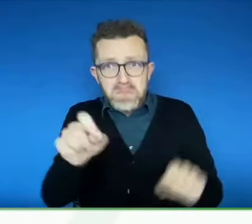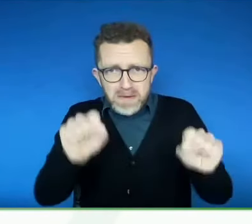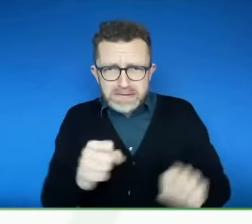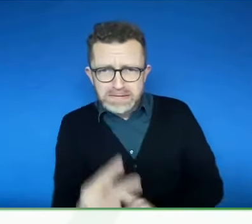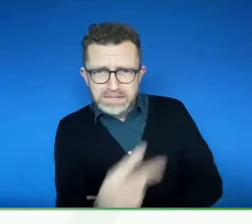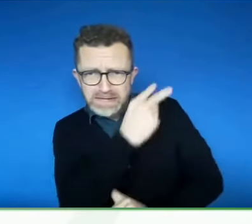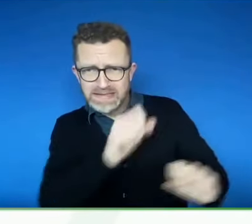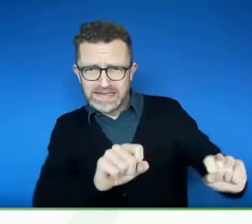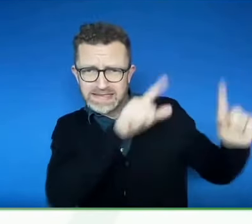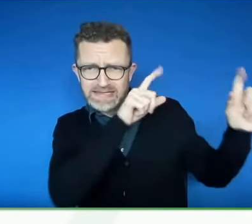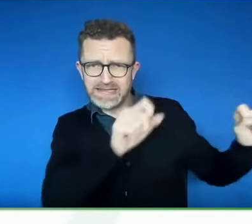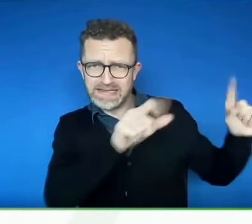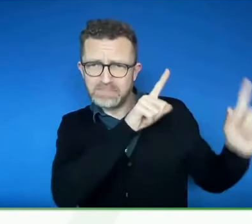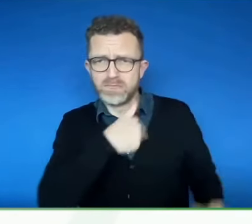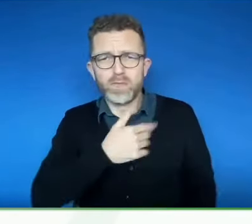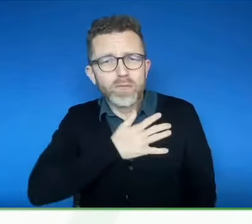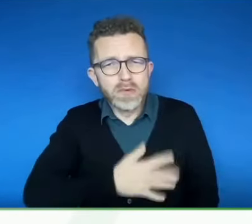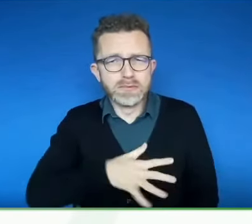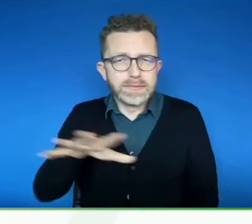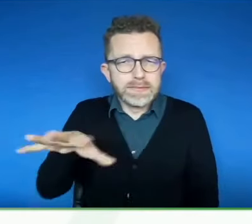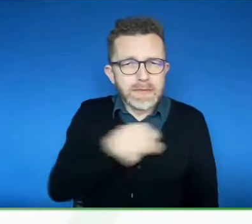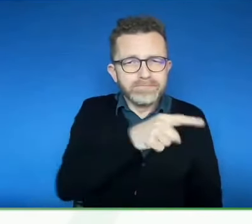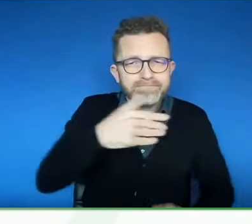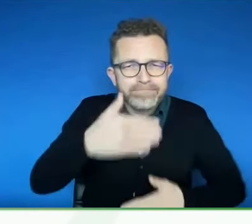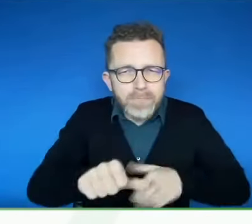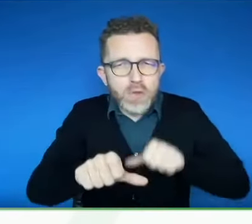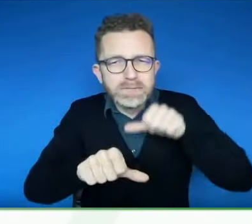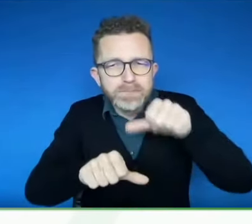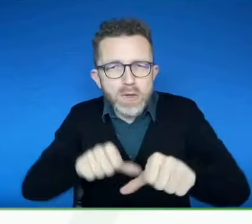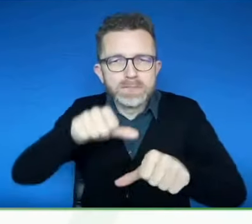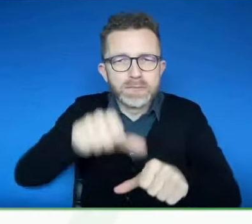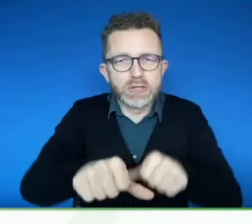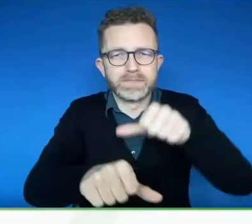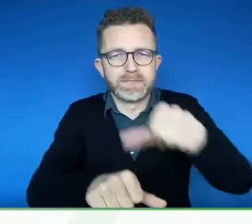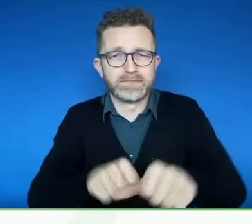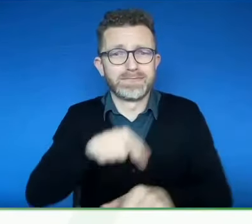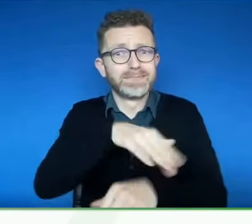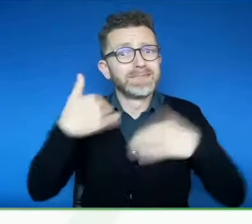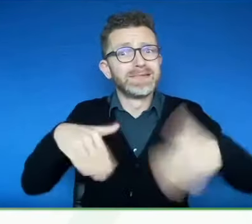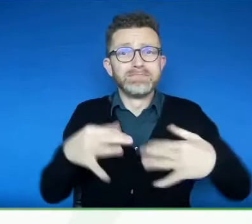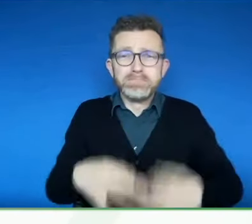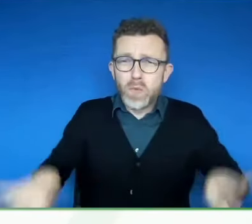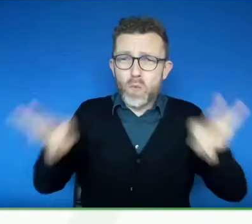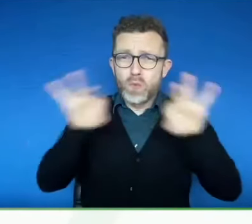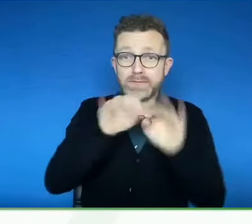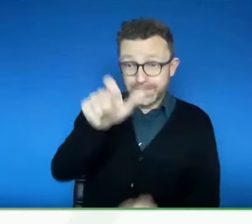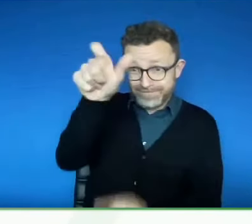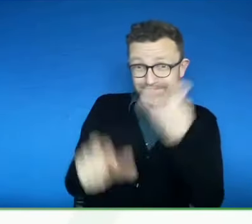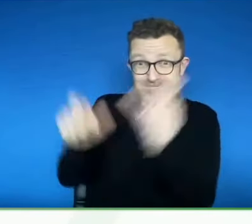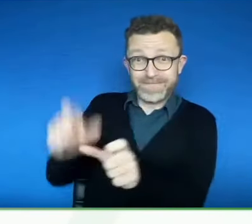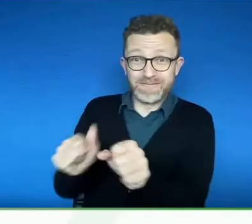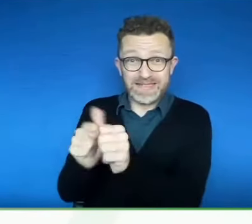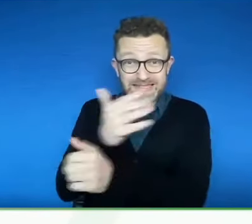The empowering thing is that the process is defined by the participants.